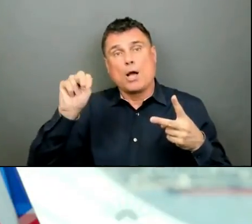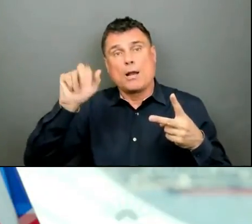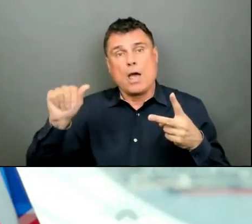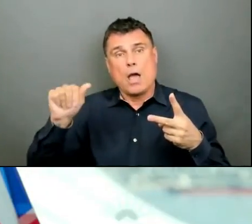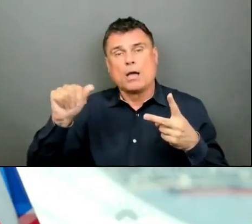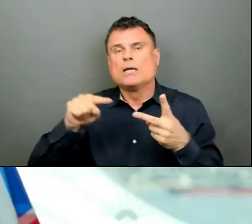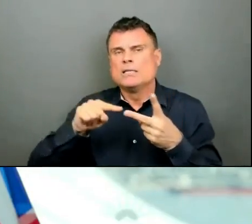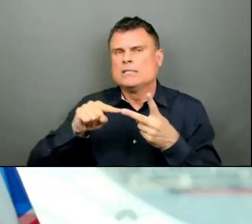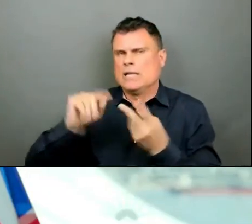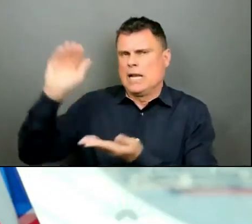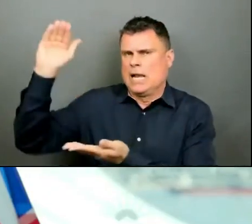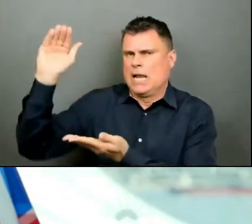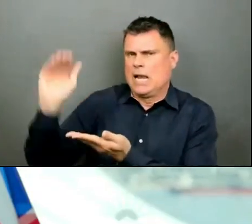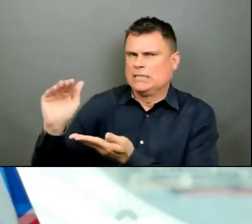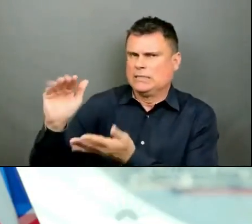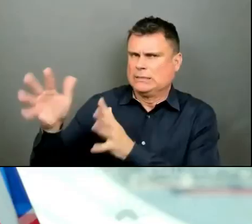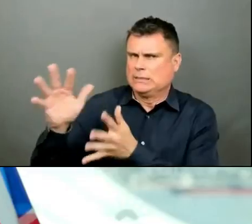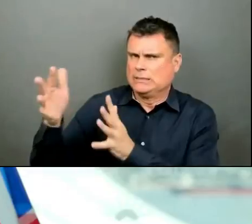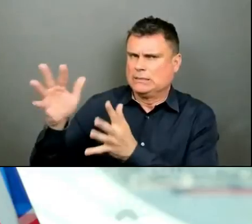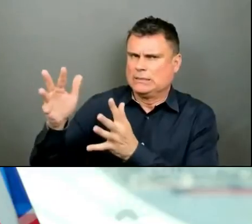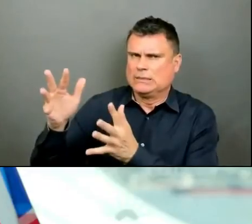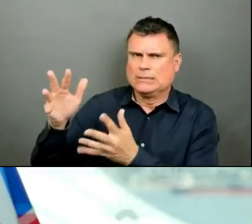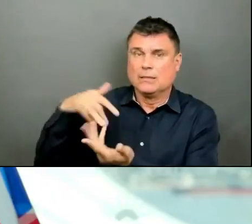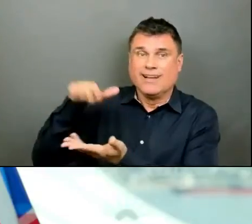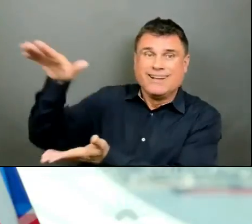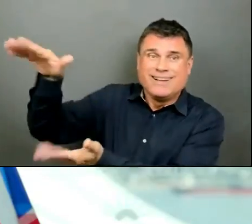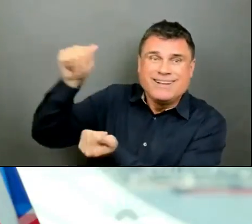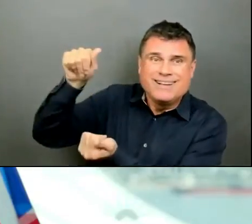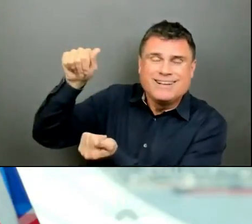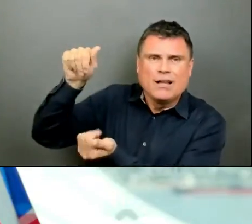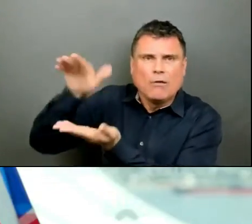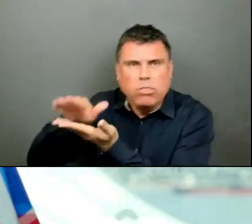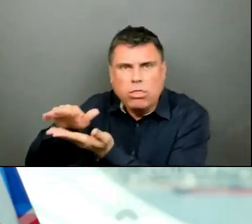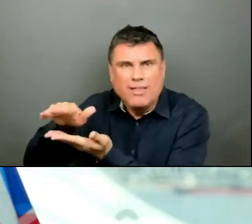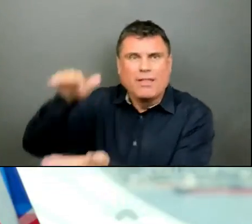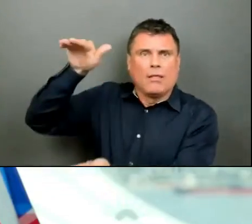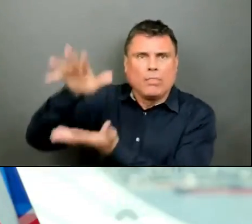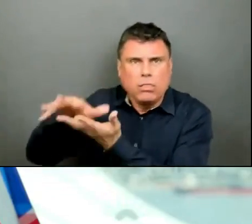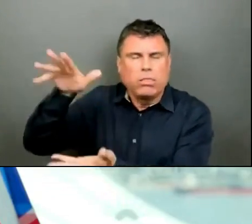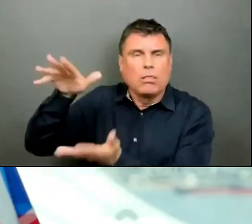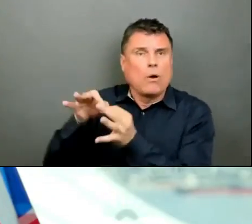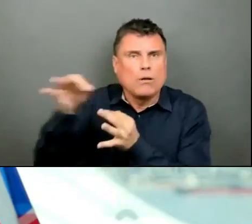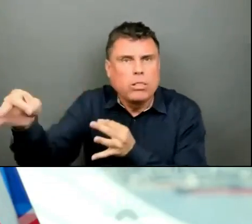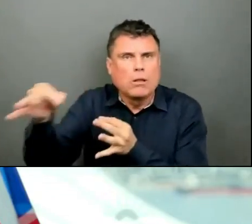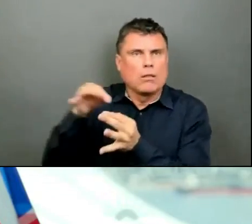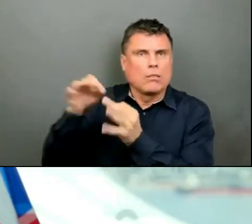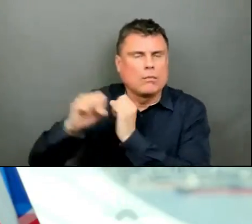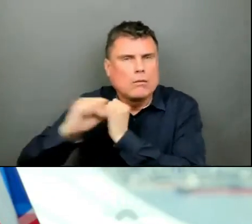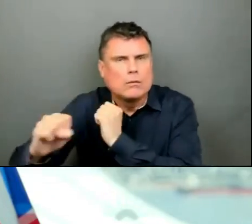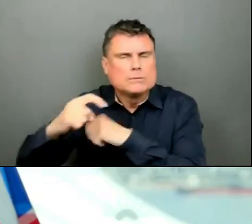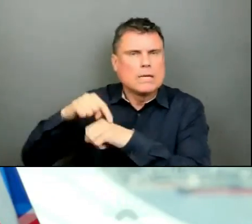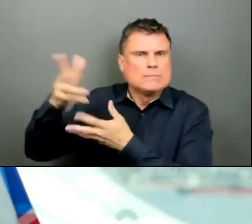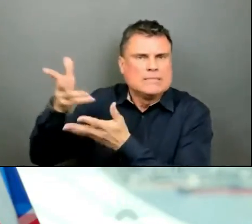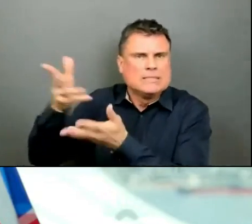of that vaccine. And again, we received over the Easter weekend, I think Easter